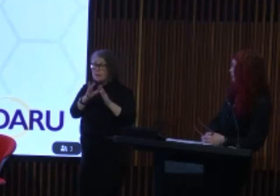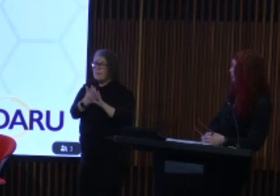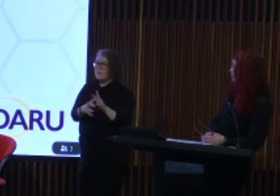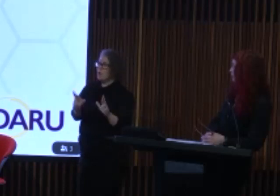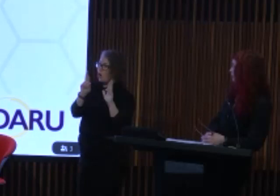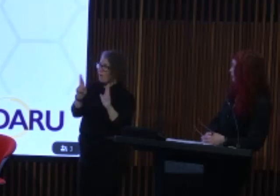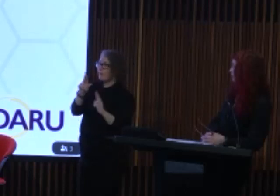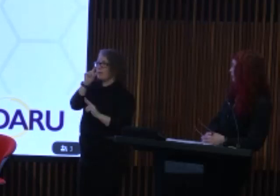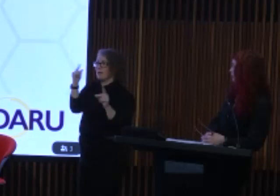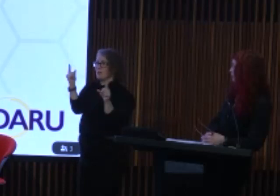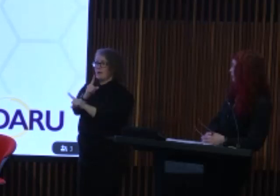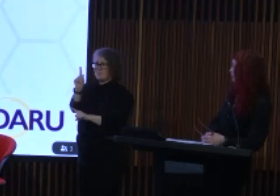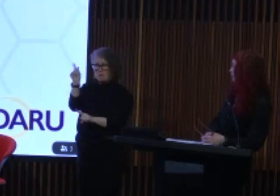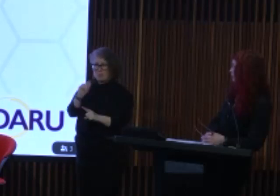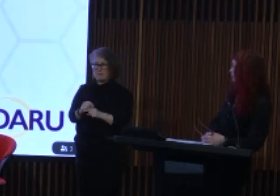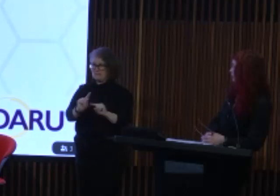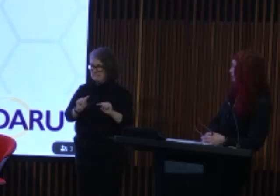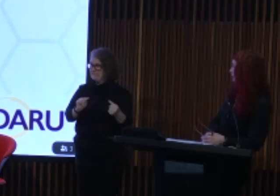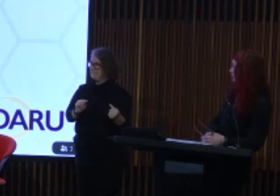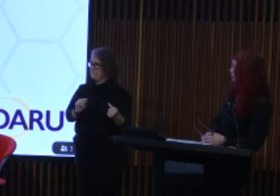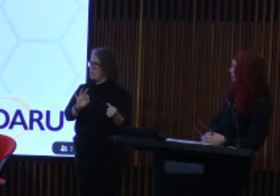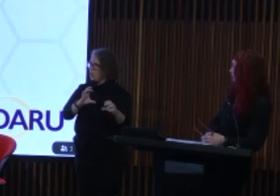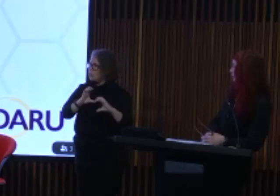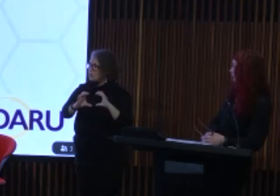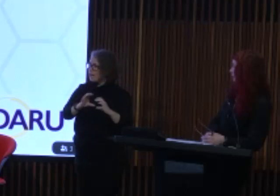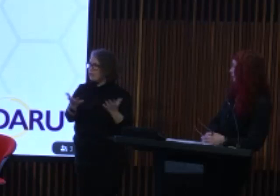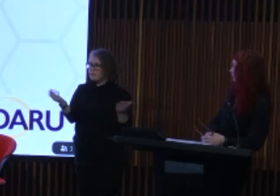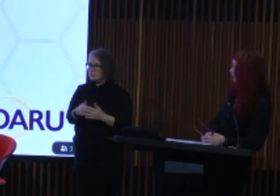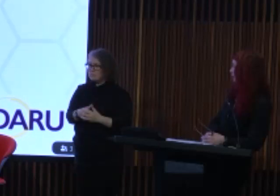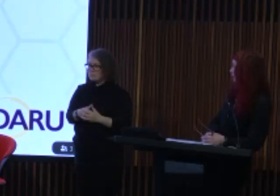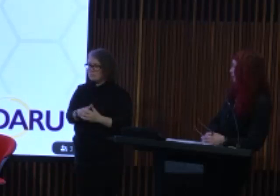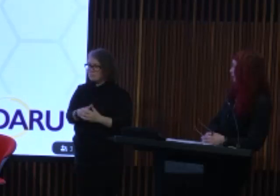the moment we have terrible relationships. There's no communication, there's no hope